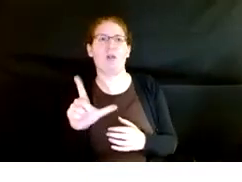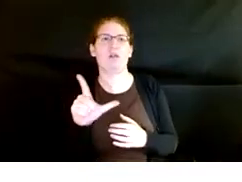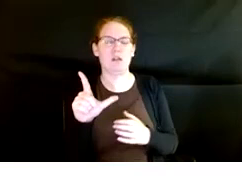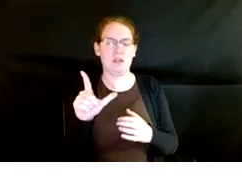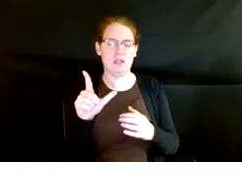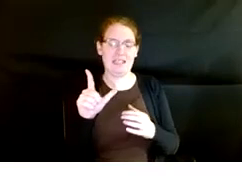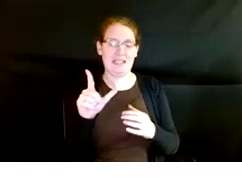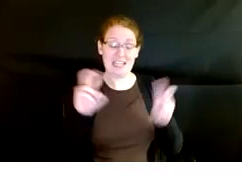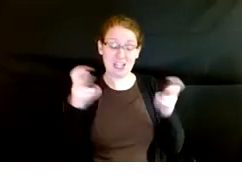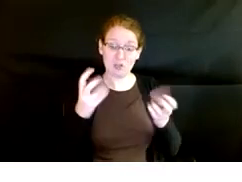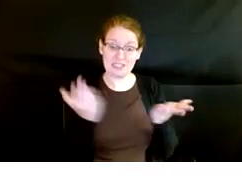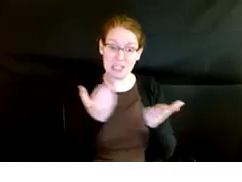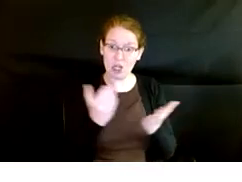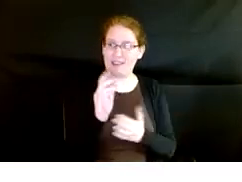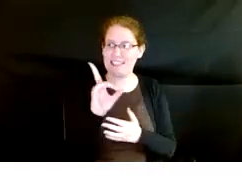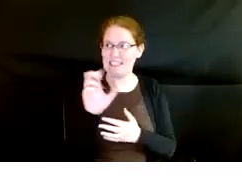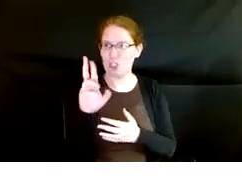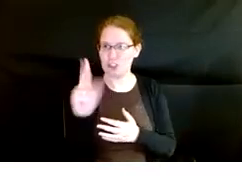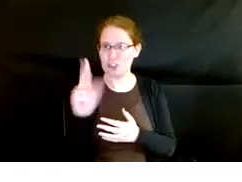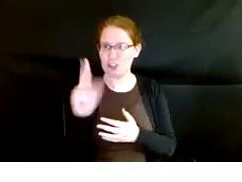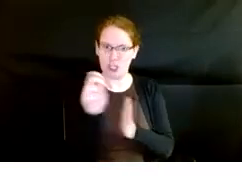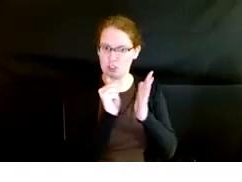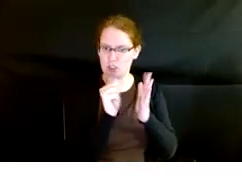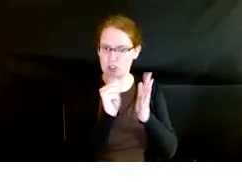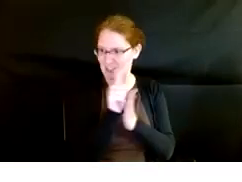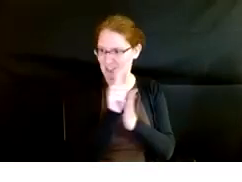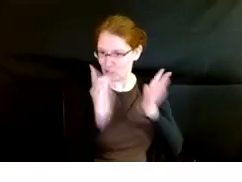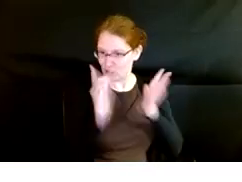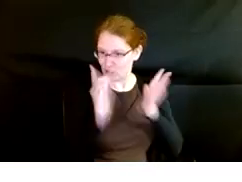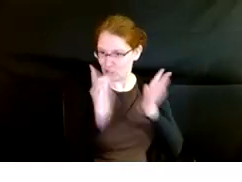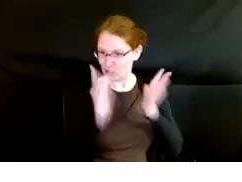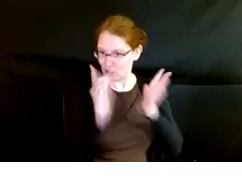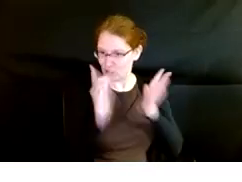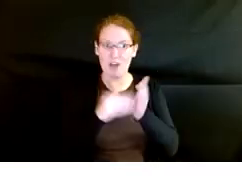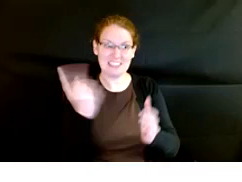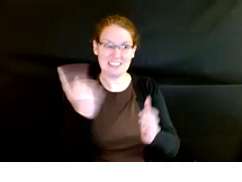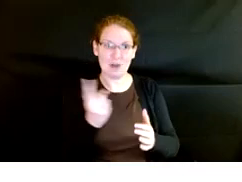emergency that somebody could die if we don't get it resolved quickly and in this situation I mean